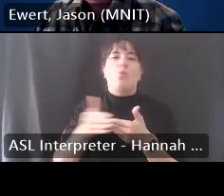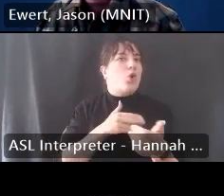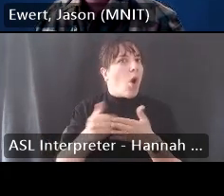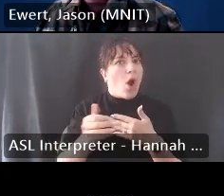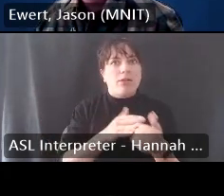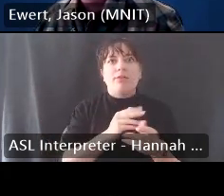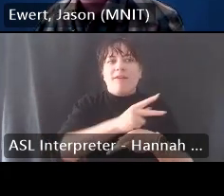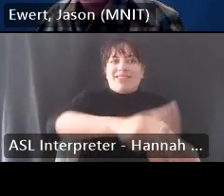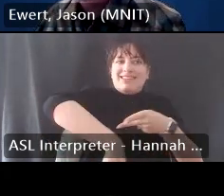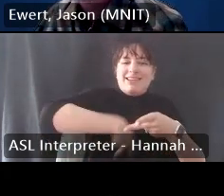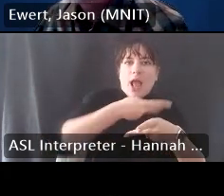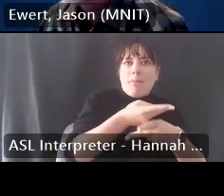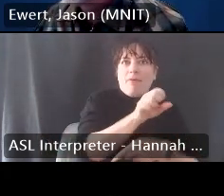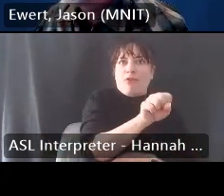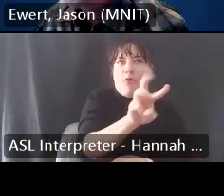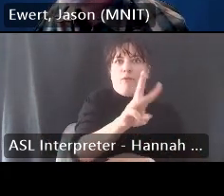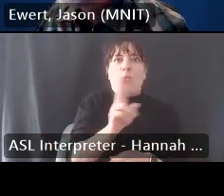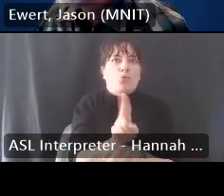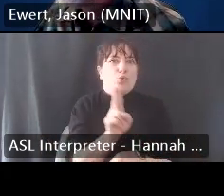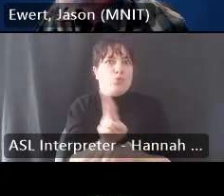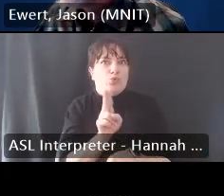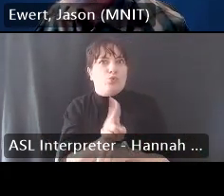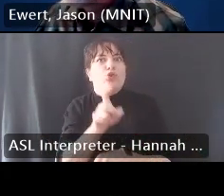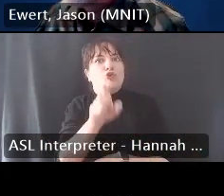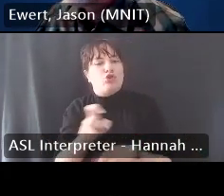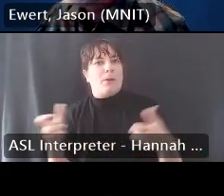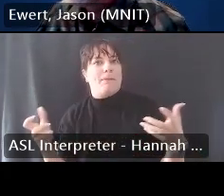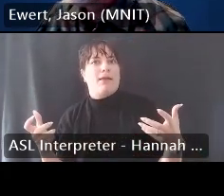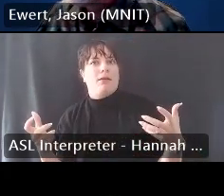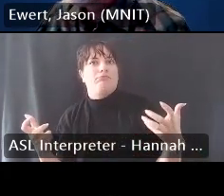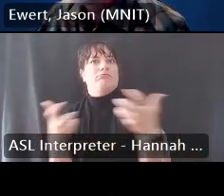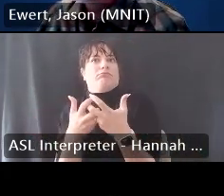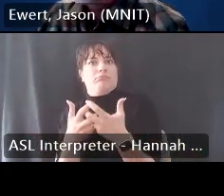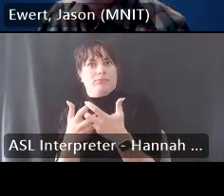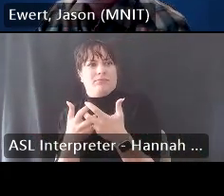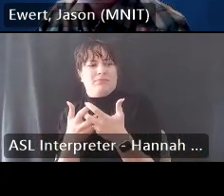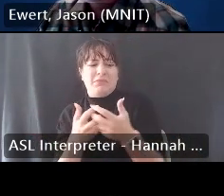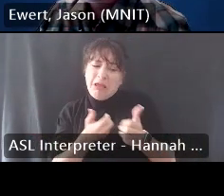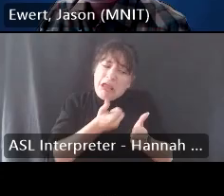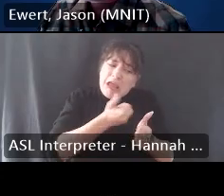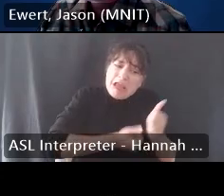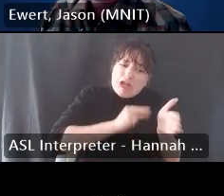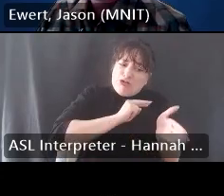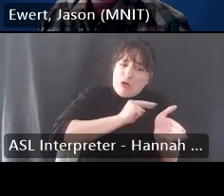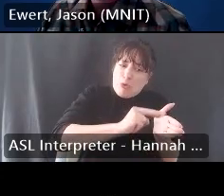There are going to be differences between screen readers. That is true-- the way that they present information.